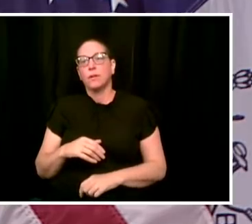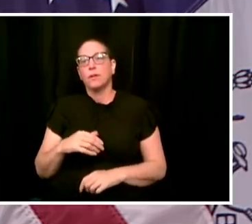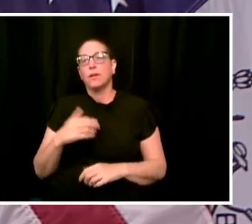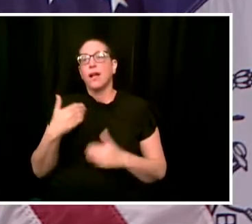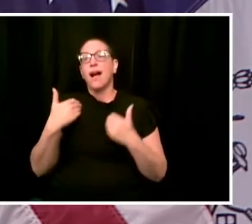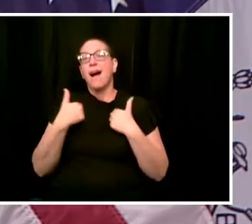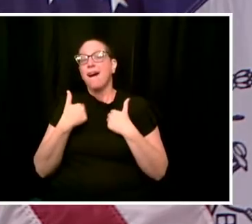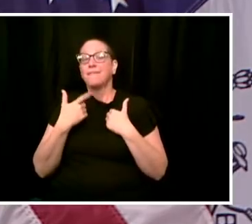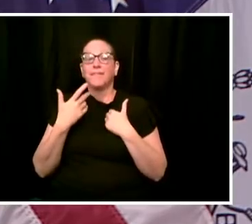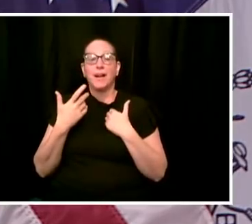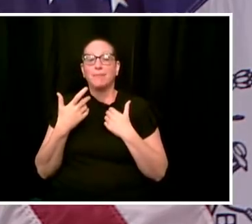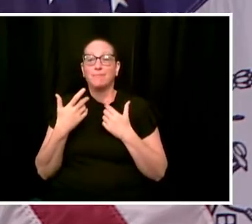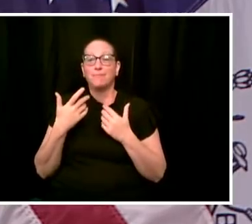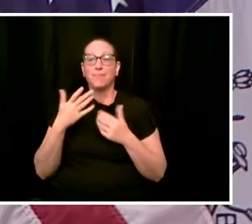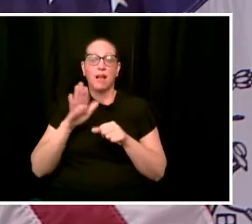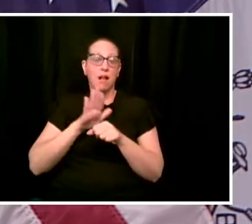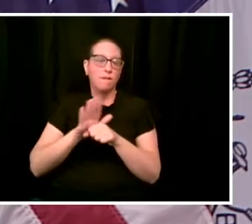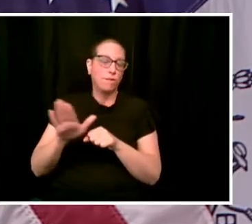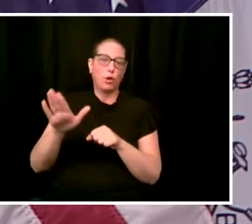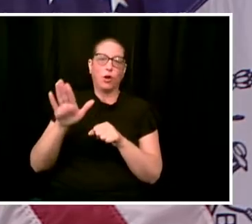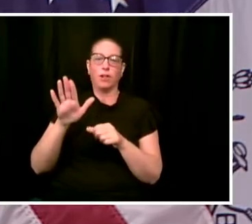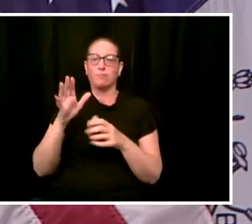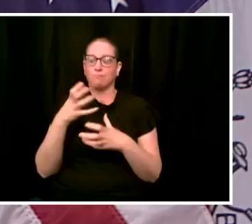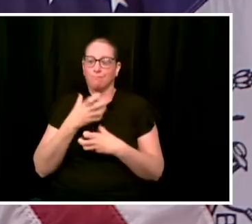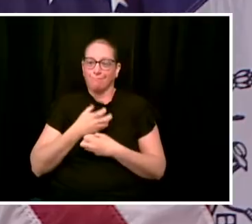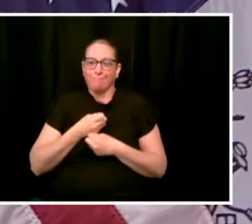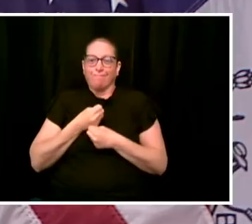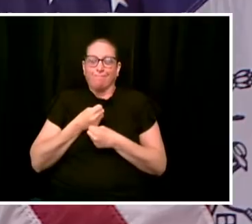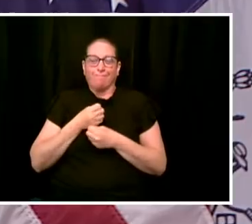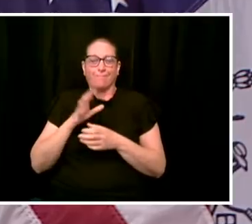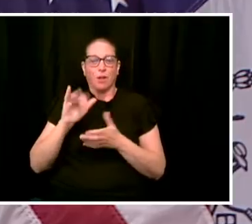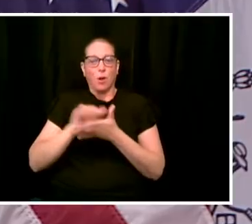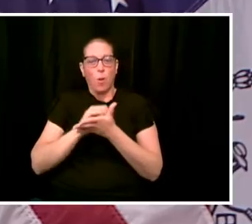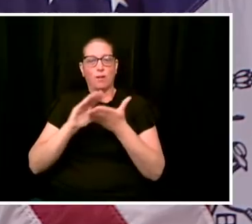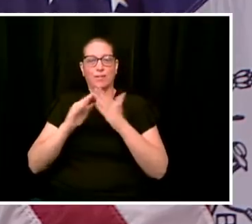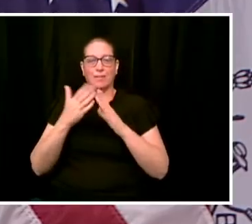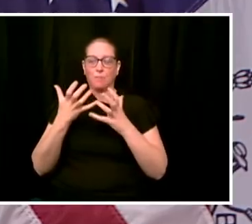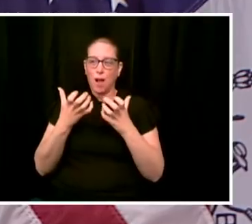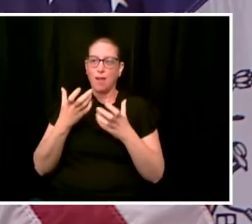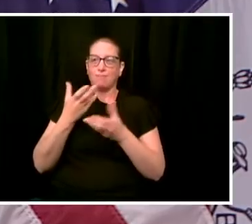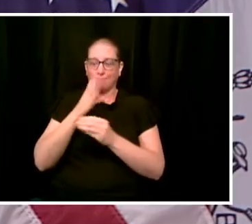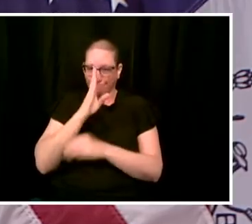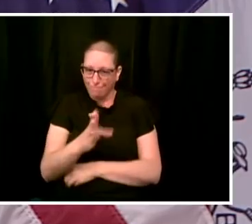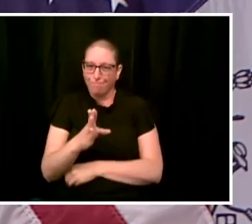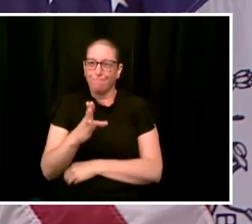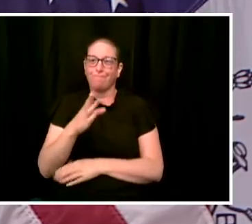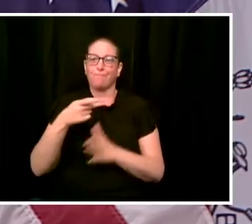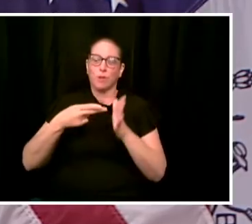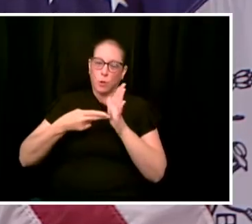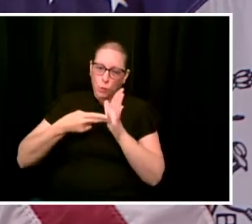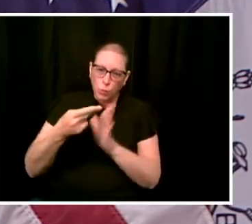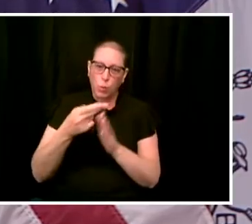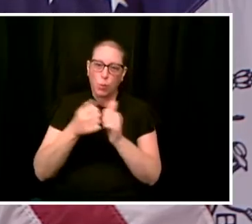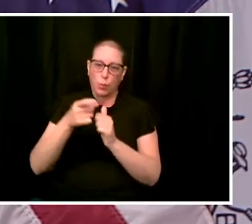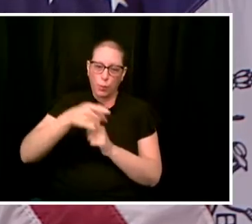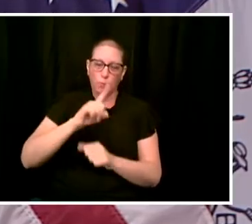TO ADDRESS THESE DECEMBER PARTSIE FOR THE LONG RUN. I HAVE NO DOUBT